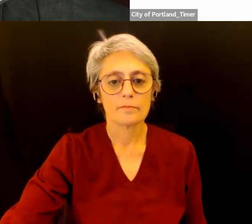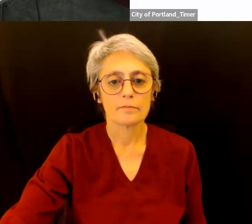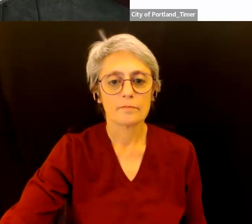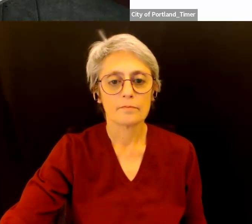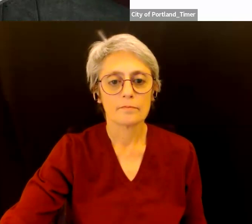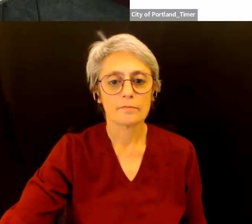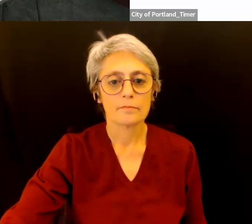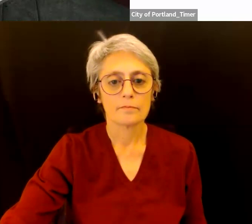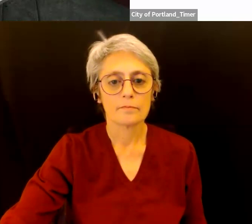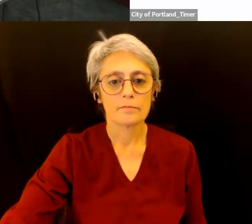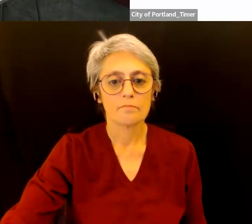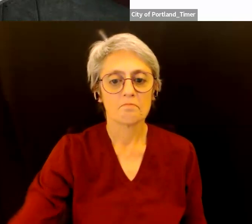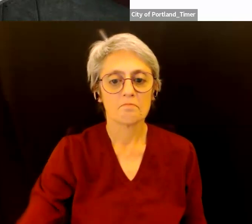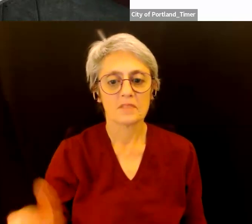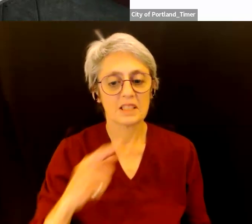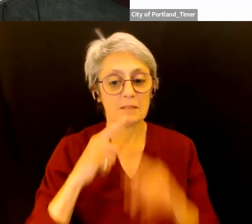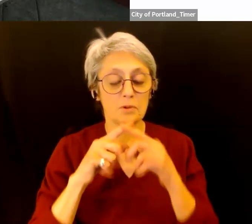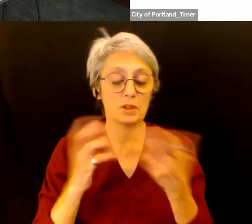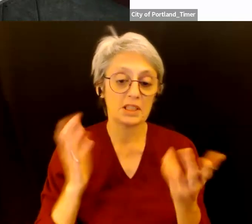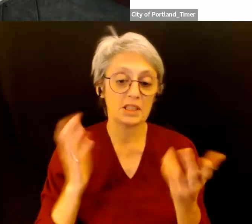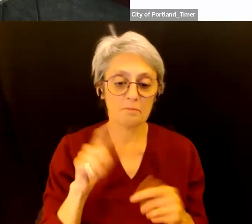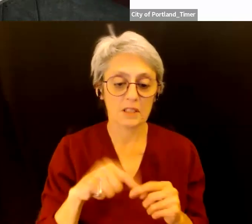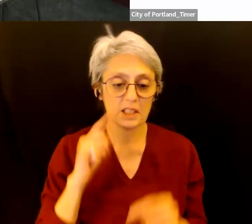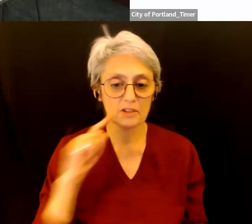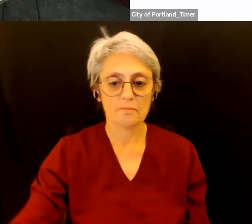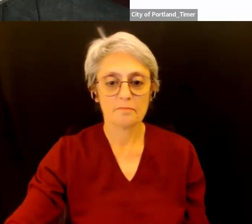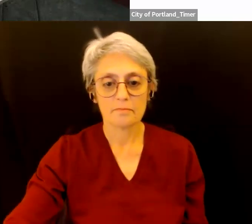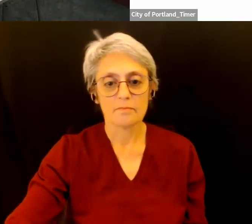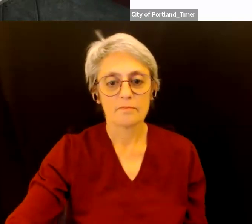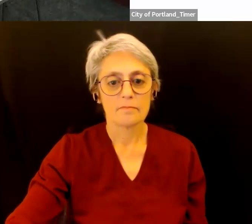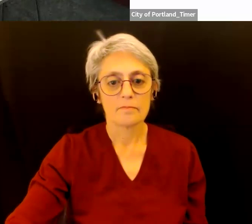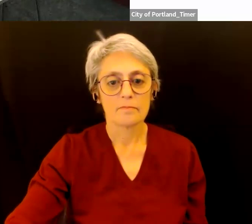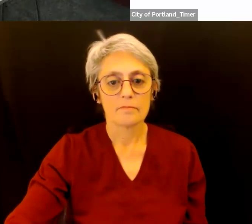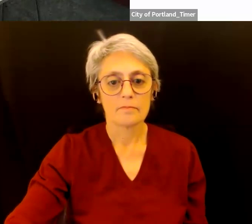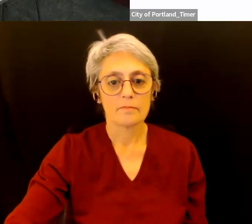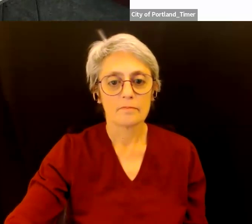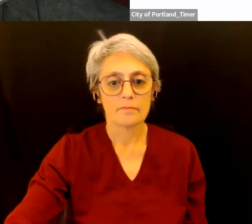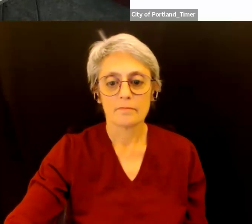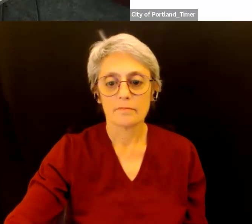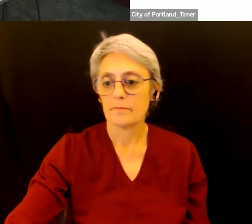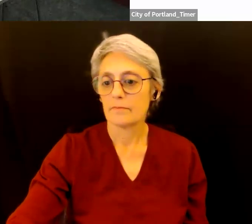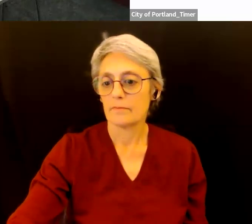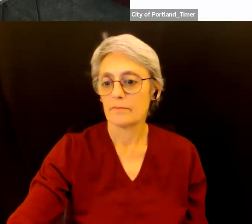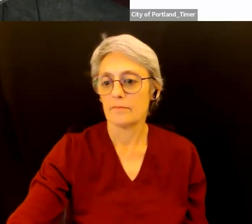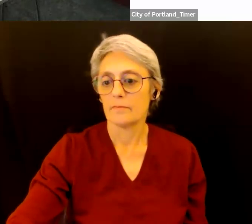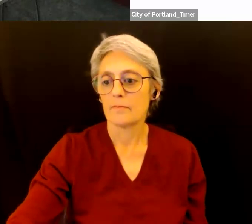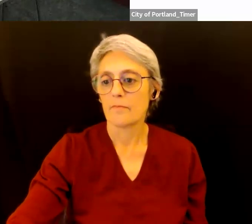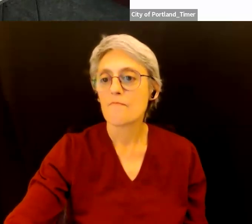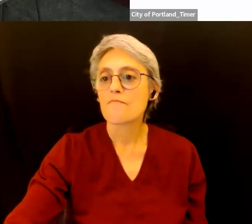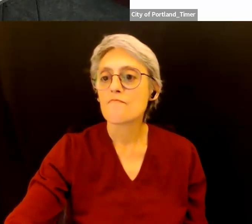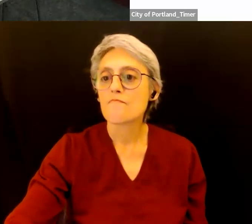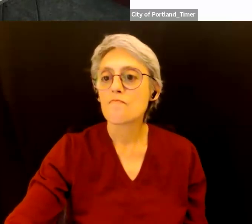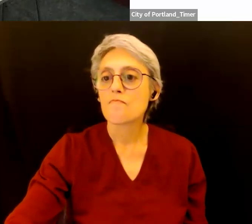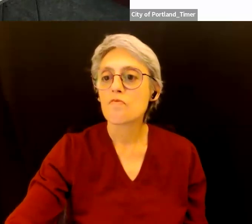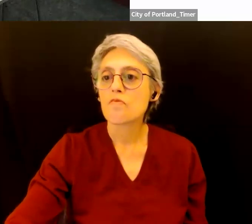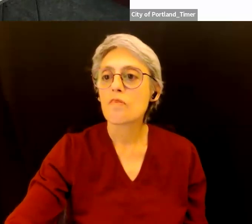Seem to be muted.